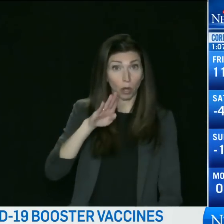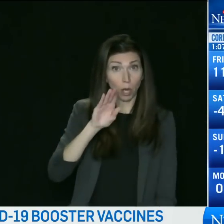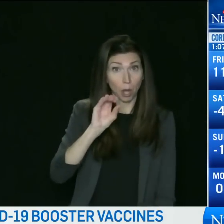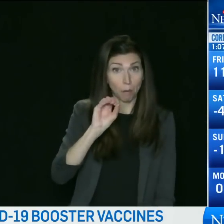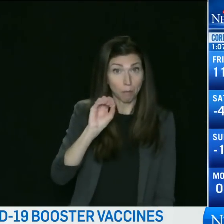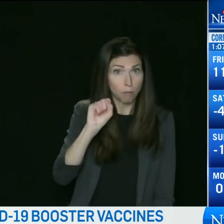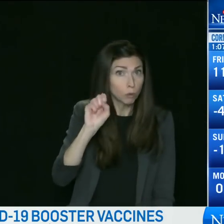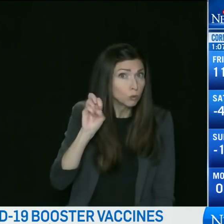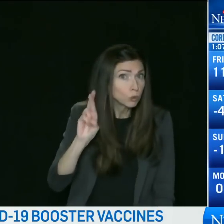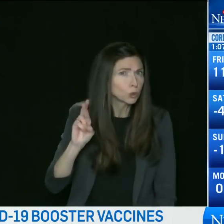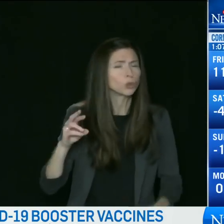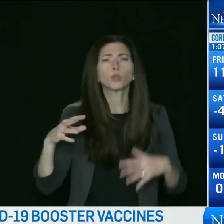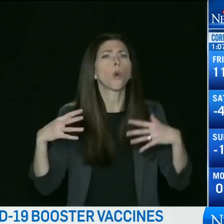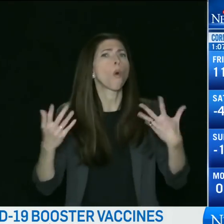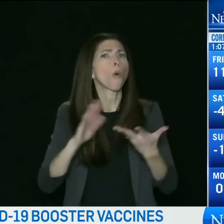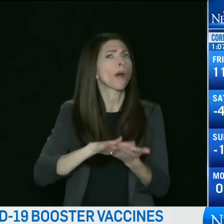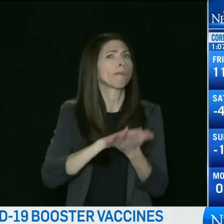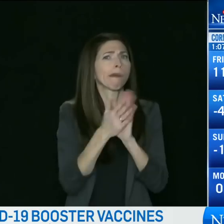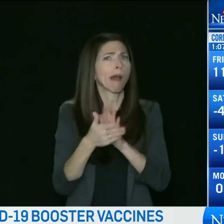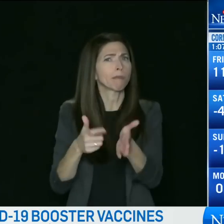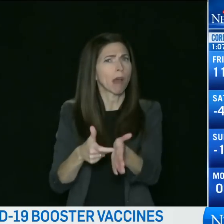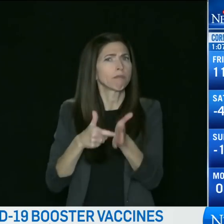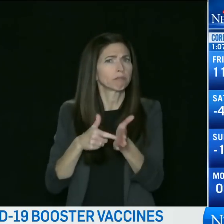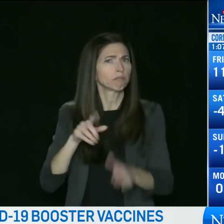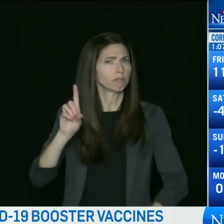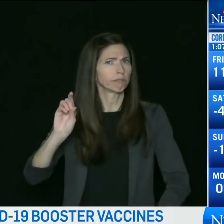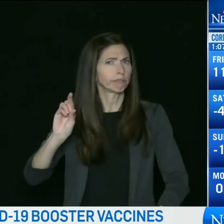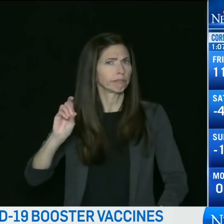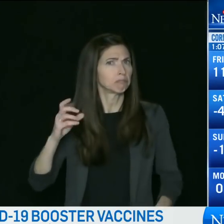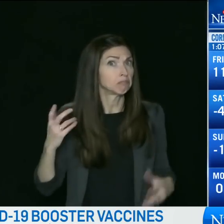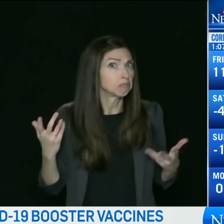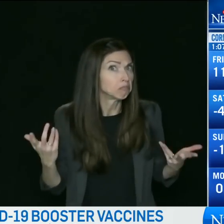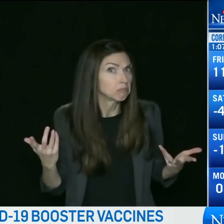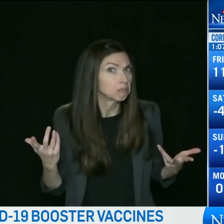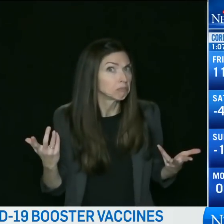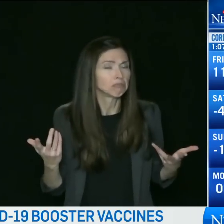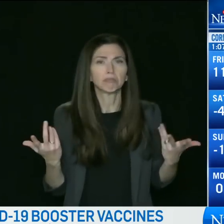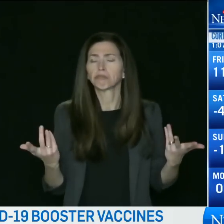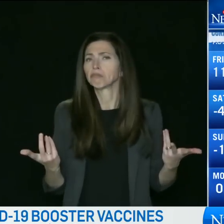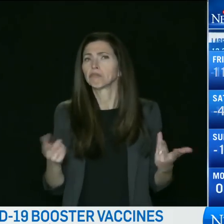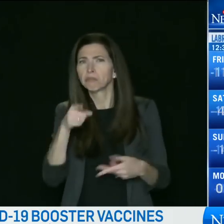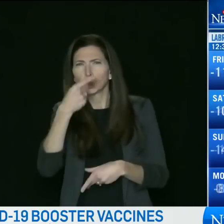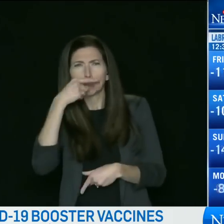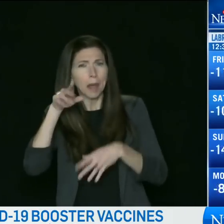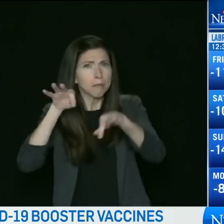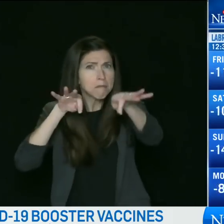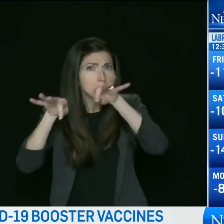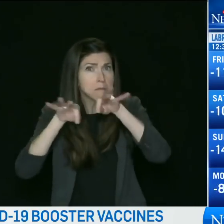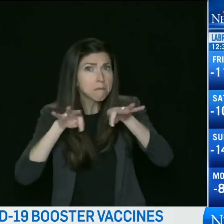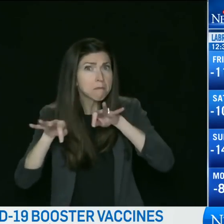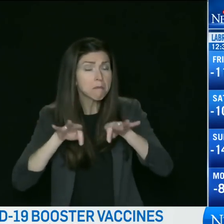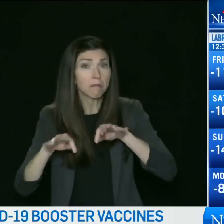THIRD DOSE IS ACTUALLY A BOOSTER SHOT AT ALL OR WHETHER IT WILL EVENTUALLY BE CONSIDERED PART OF THE PRIMARY SERIES.